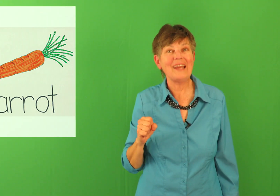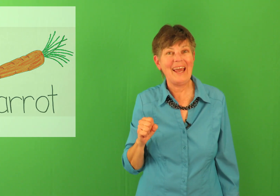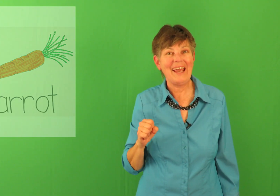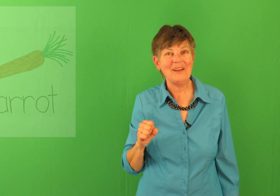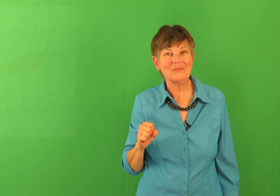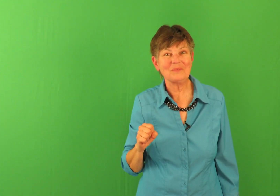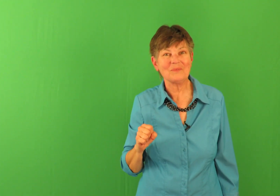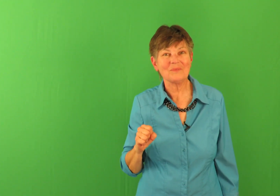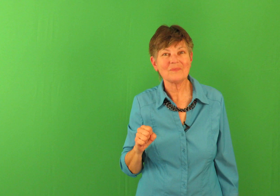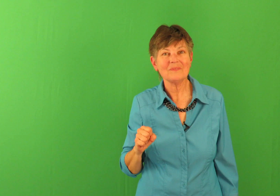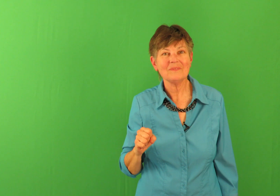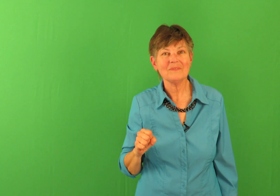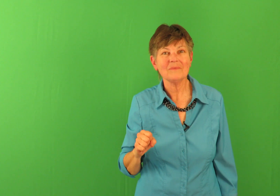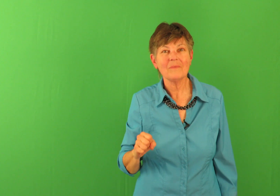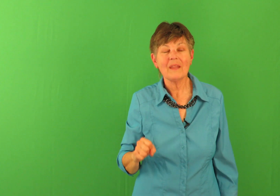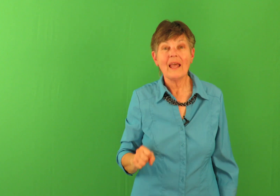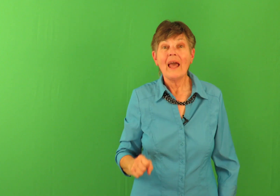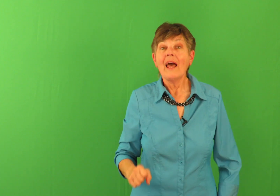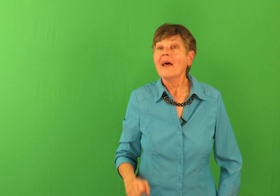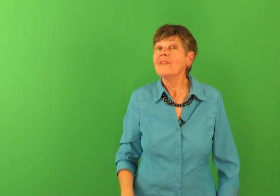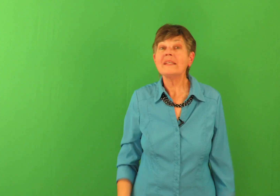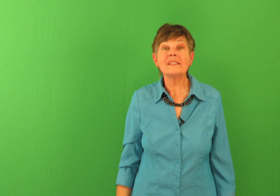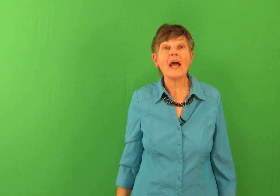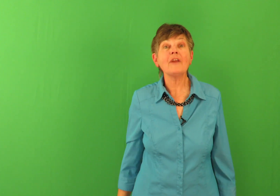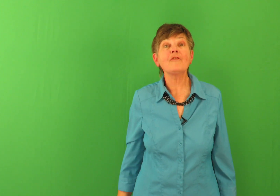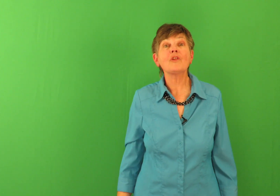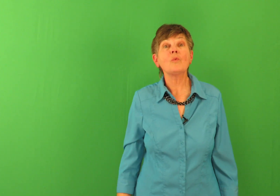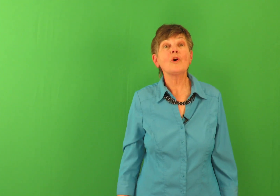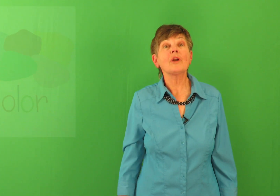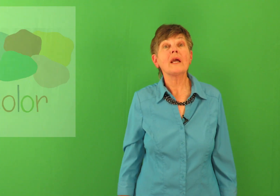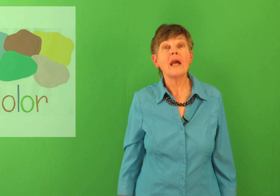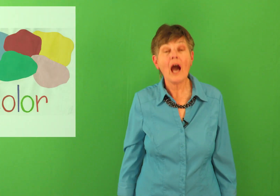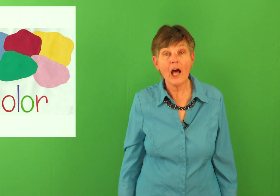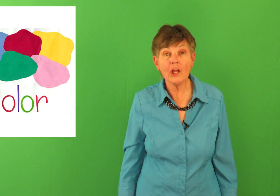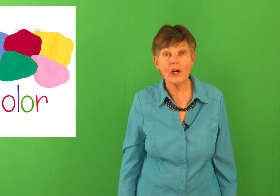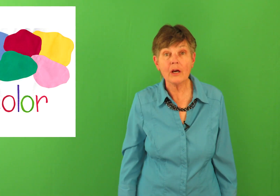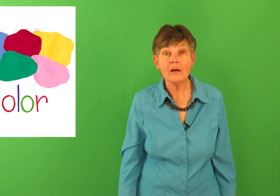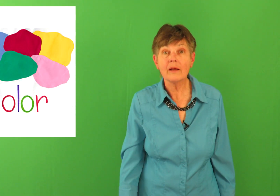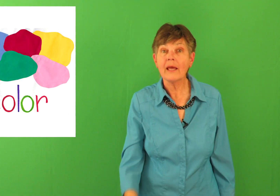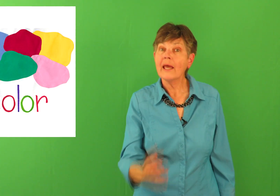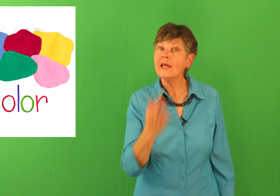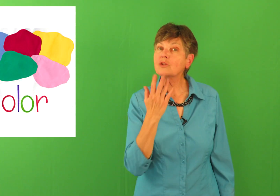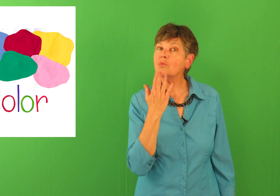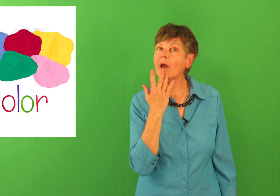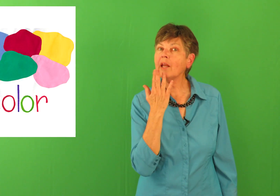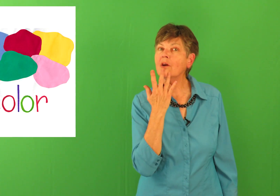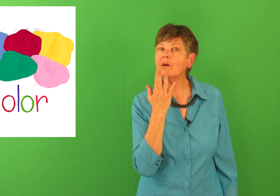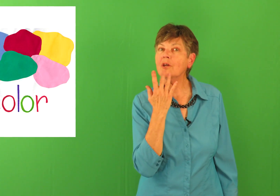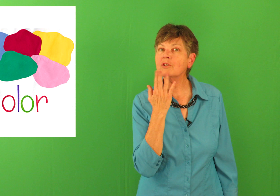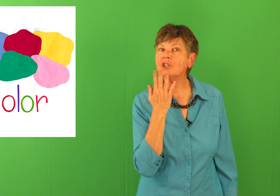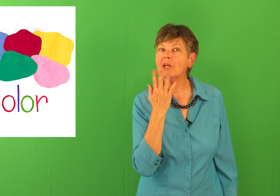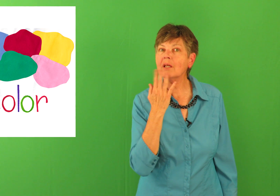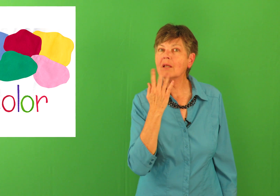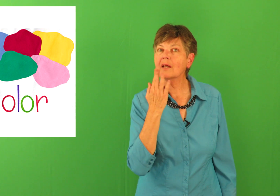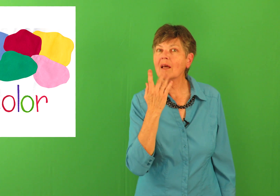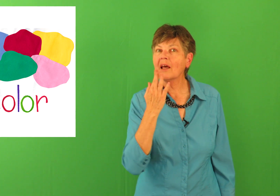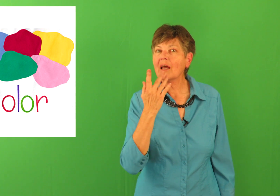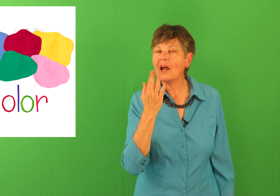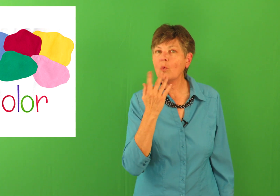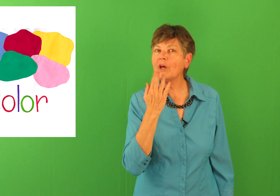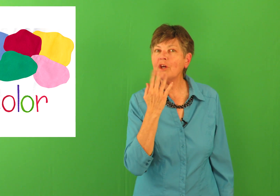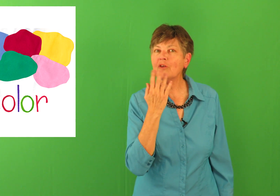day the sign for the word color is right here at your chin kind of wiggle your